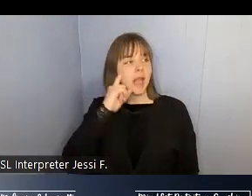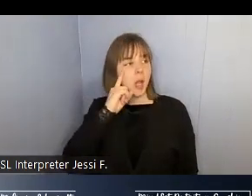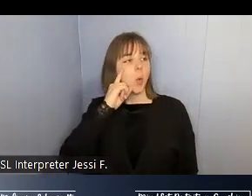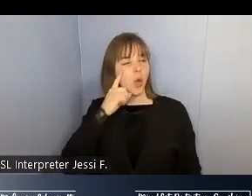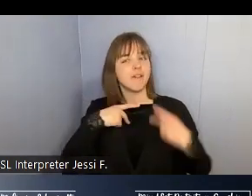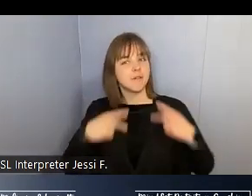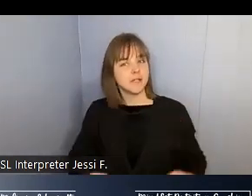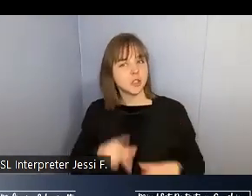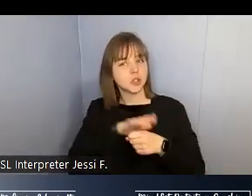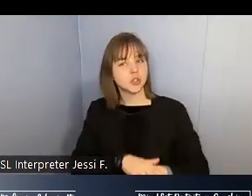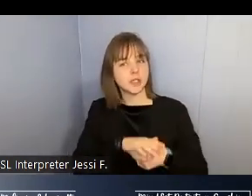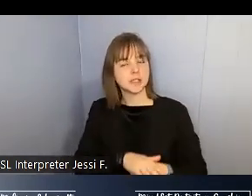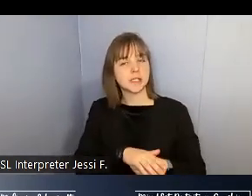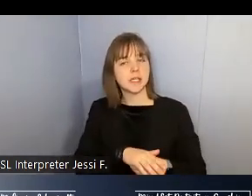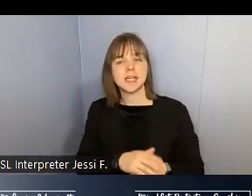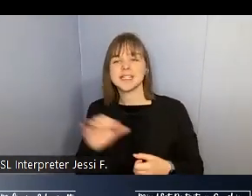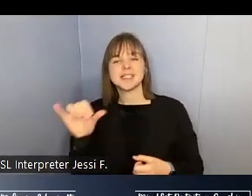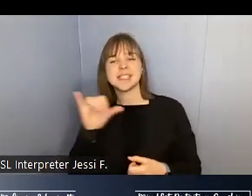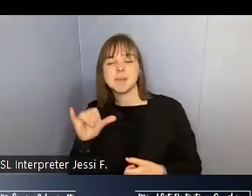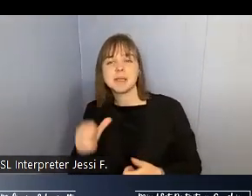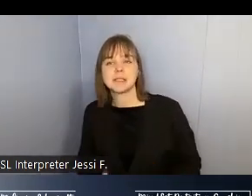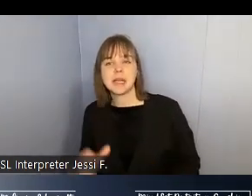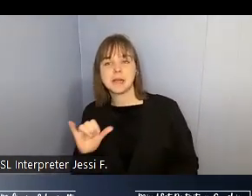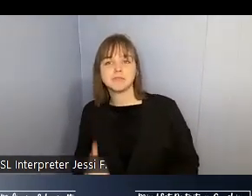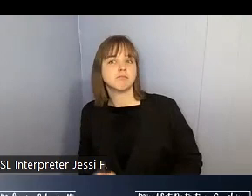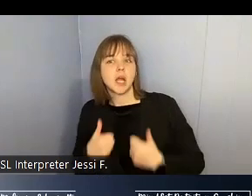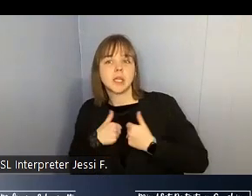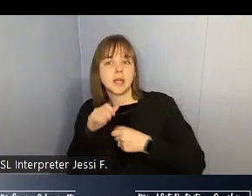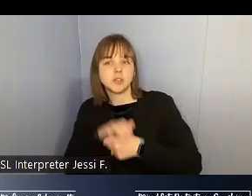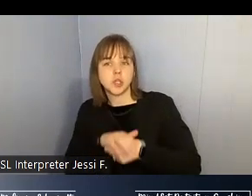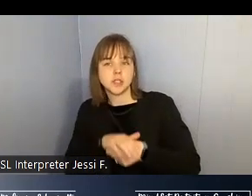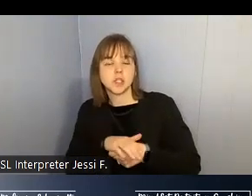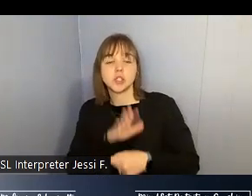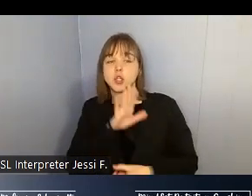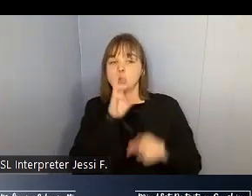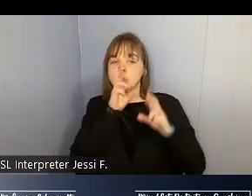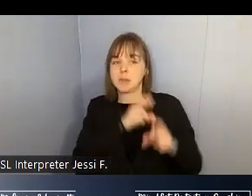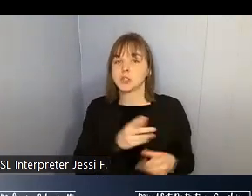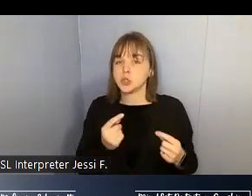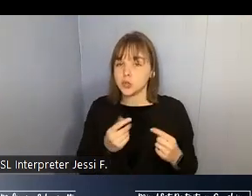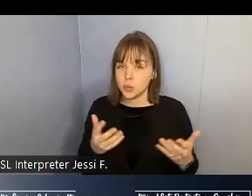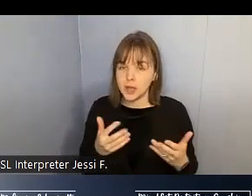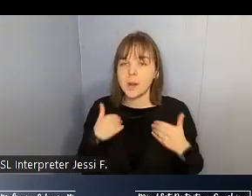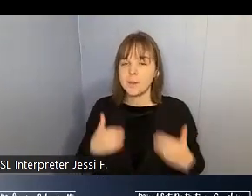perceived or otherwise. So all of these things start to happen, but your body is very savvy, and your body is very thrifty.